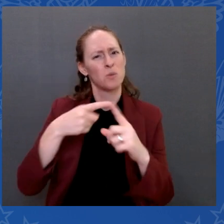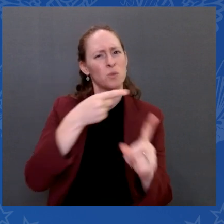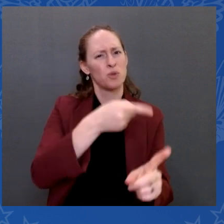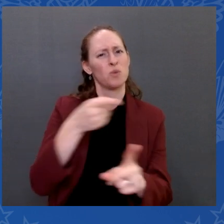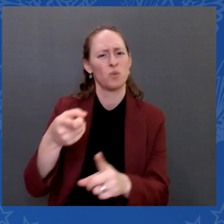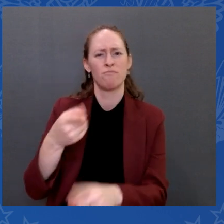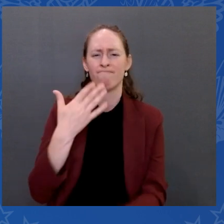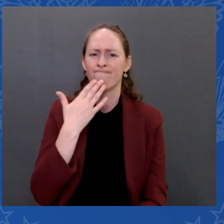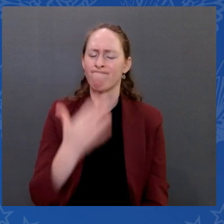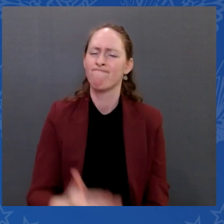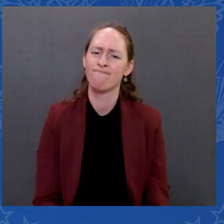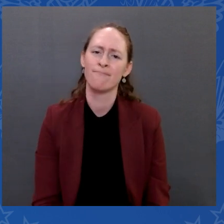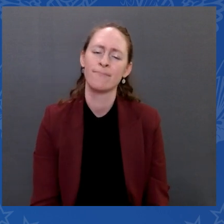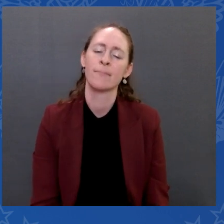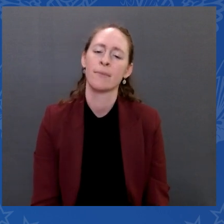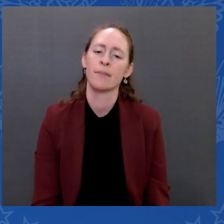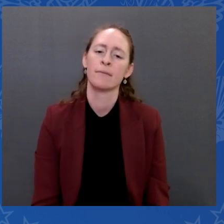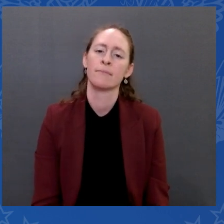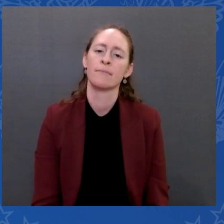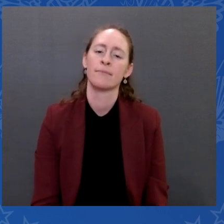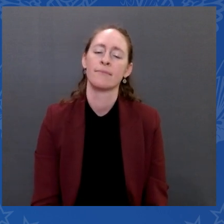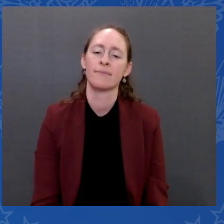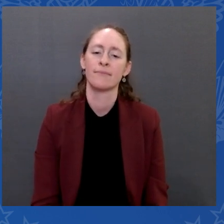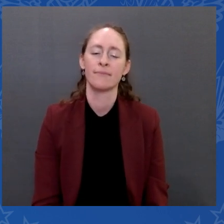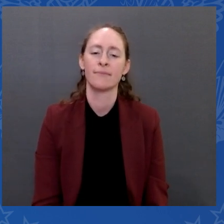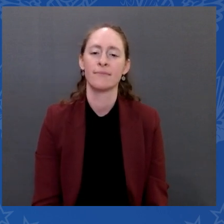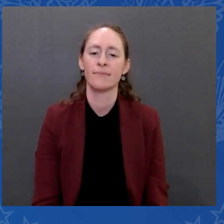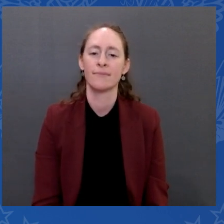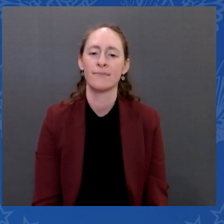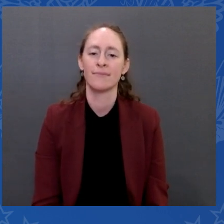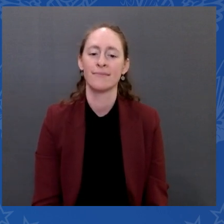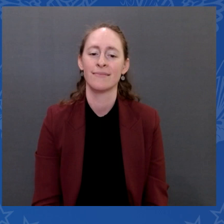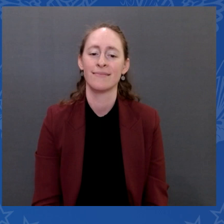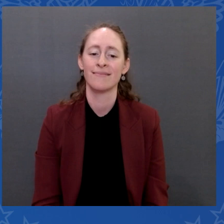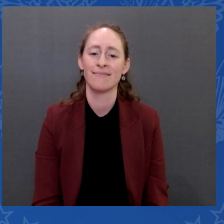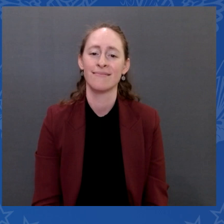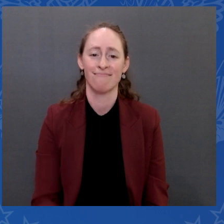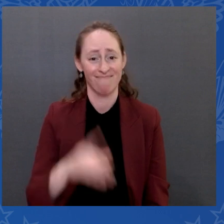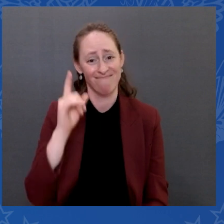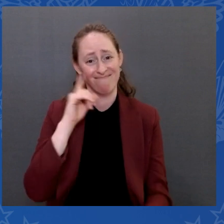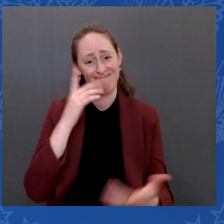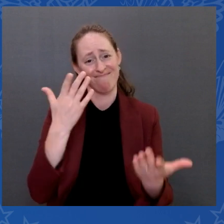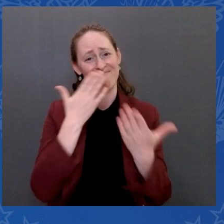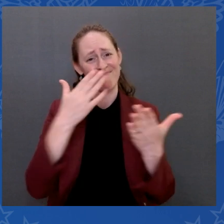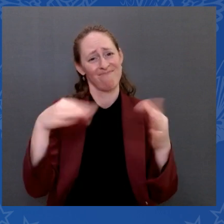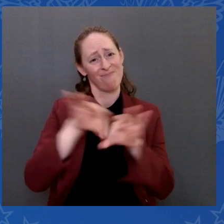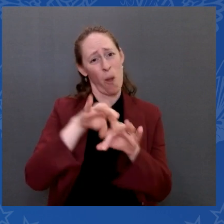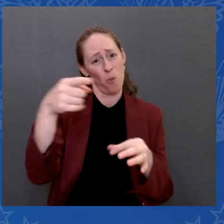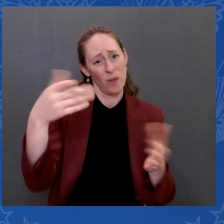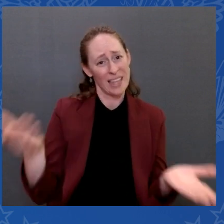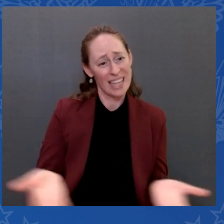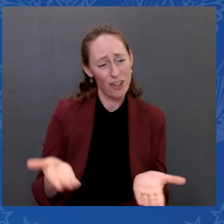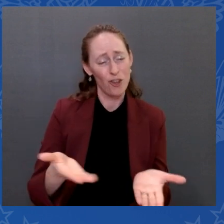Mr. President, and show your support. So, thanks. Mr. Deese: So, Mr. President, I -- I wanted to -- The President: Brian, it's all yours.